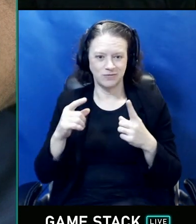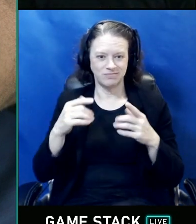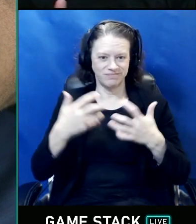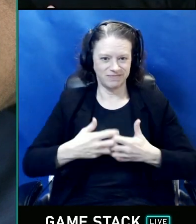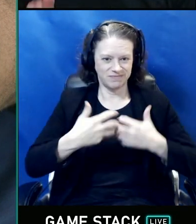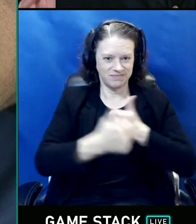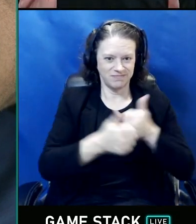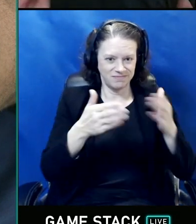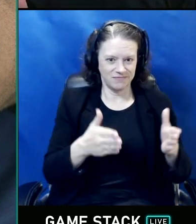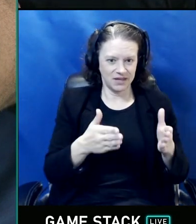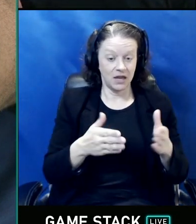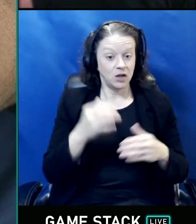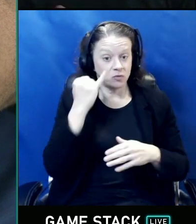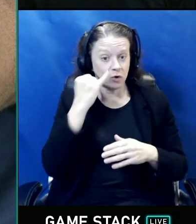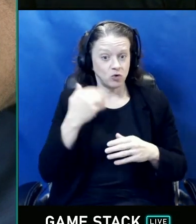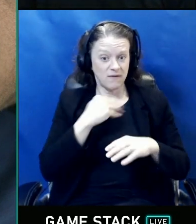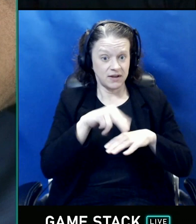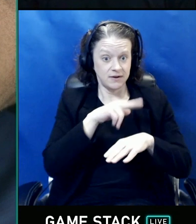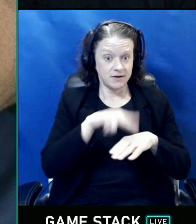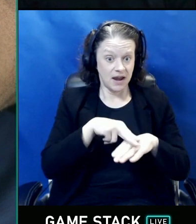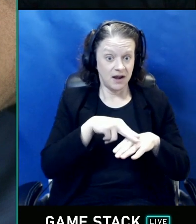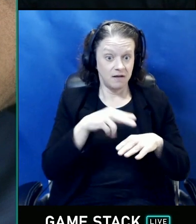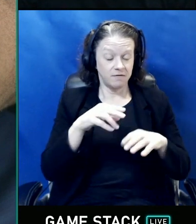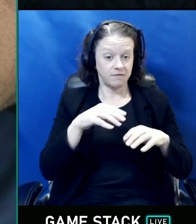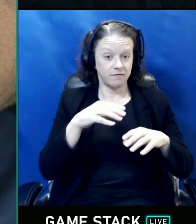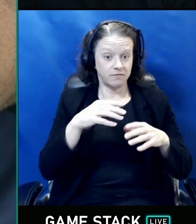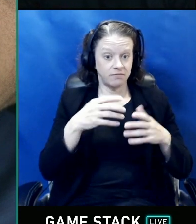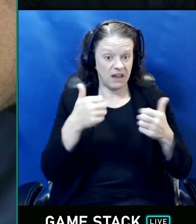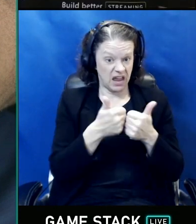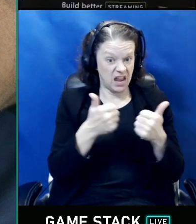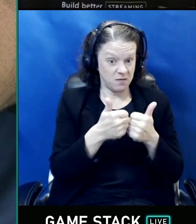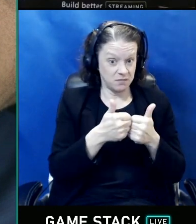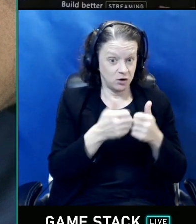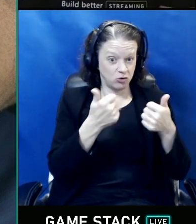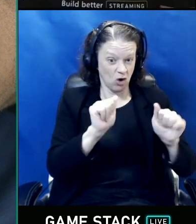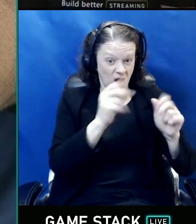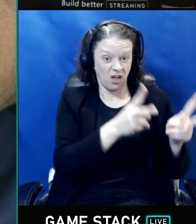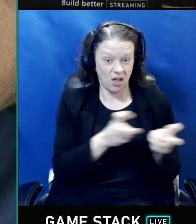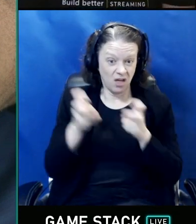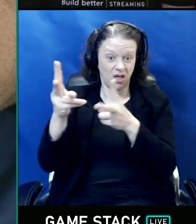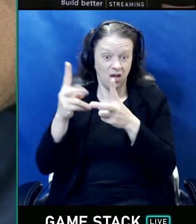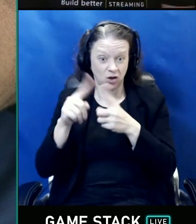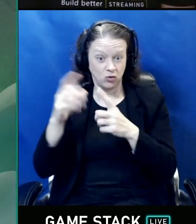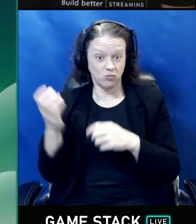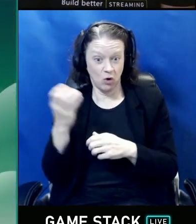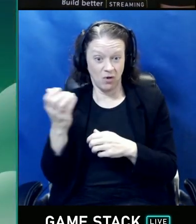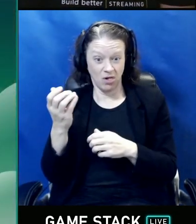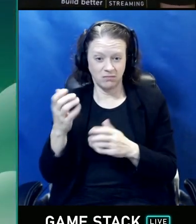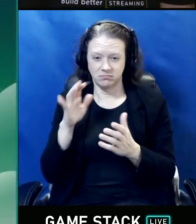difficult, and perhaps even impossible, depending the feature set. So,